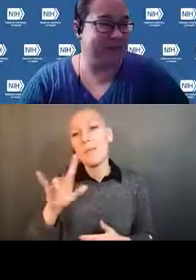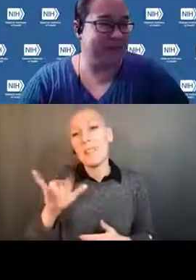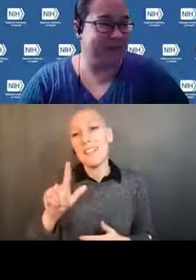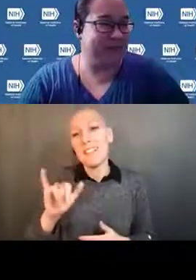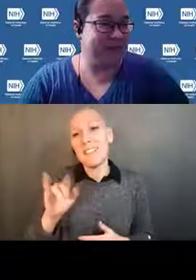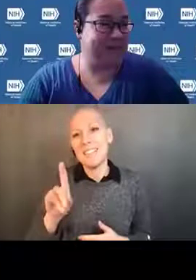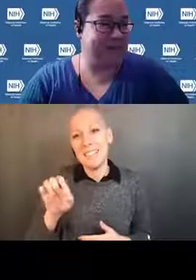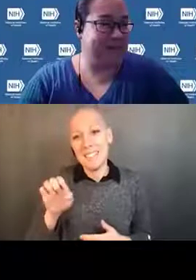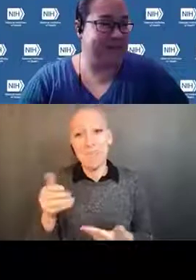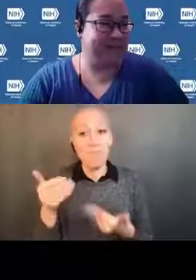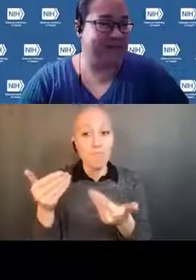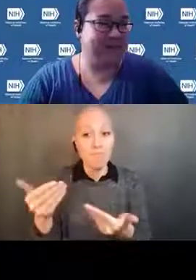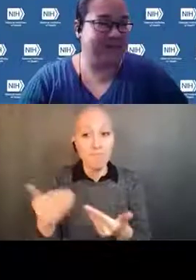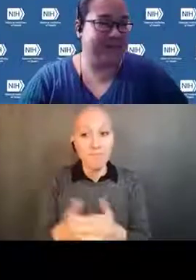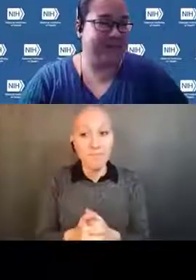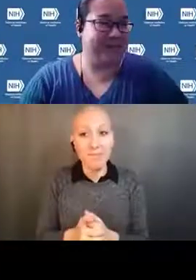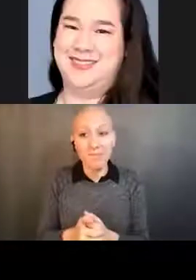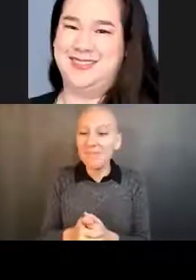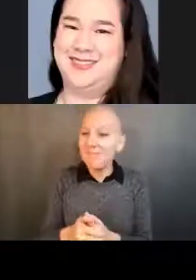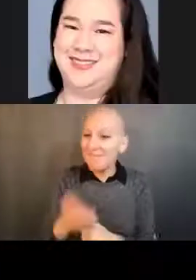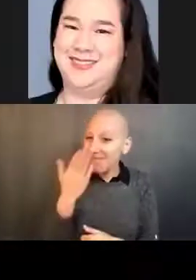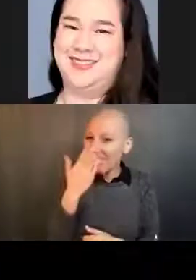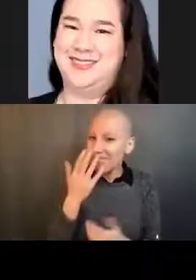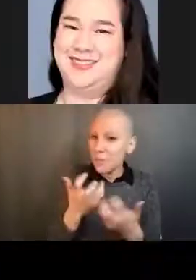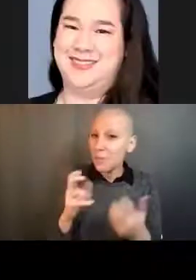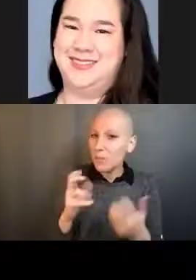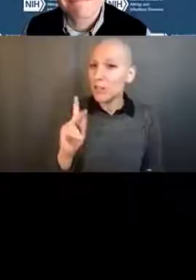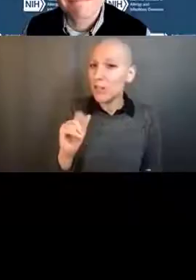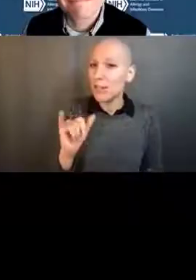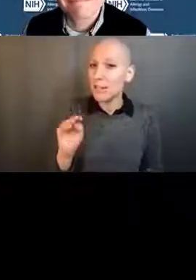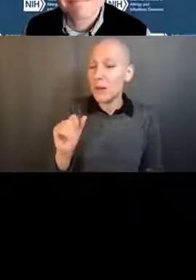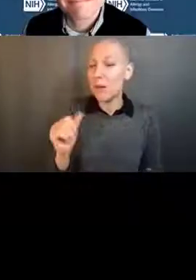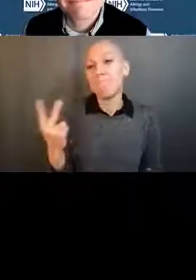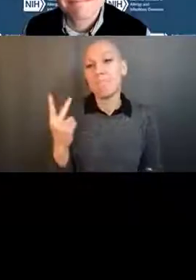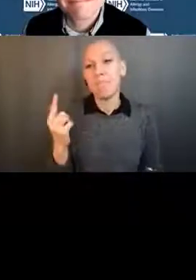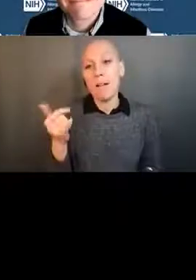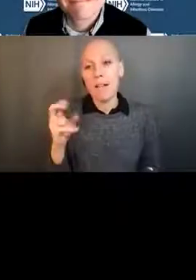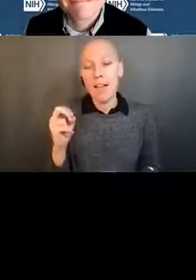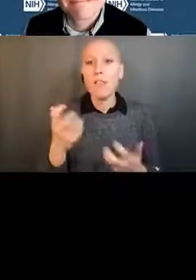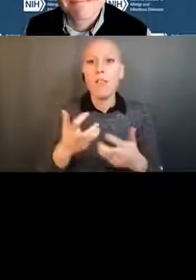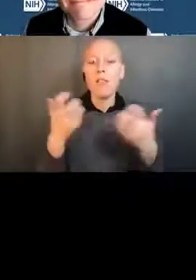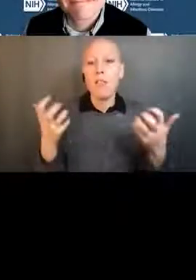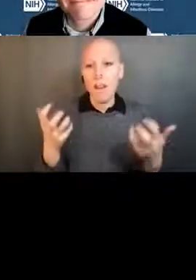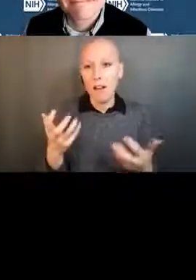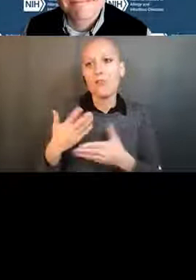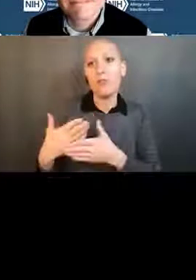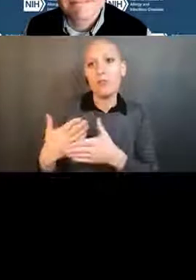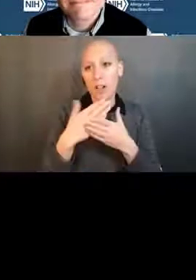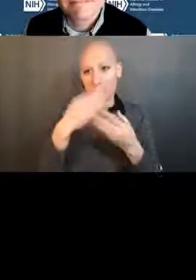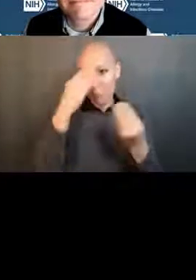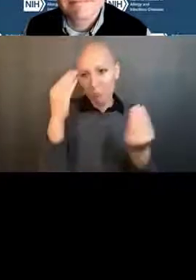Emily Linde: Thank you so much, Kasima. Glen and I have a lot to share with you so we're going to jump in and start straight away.